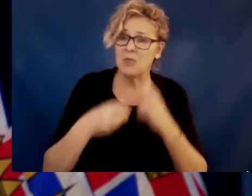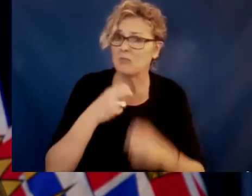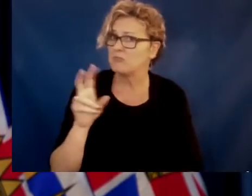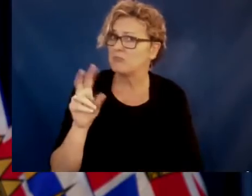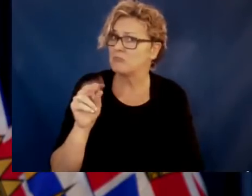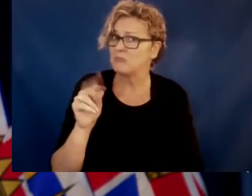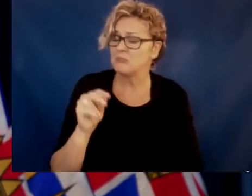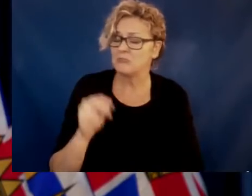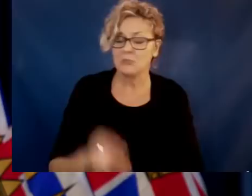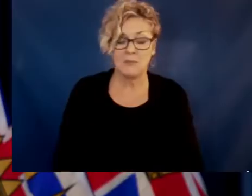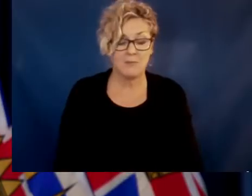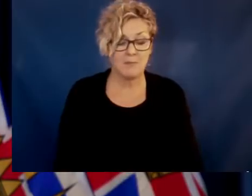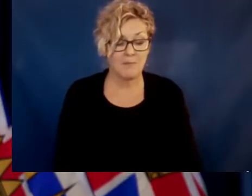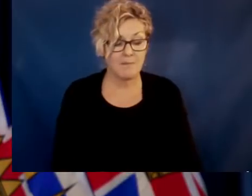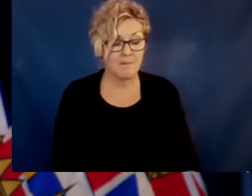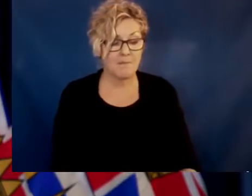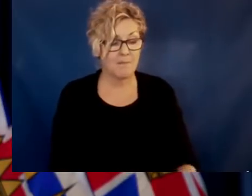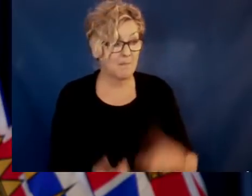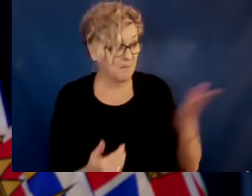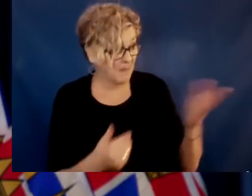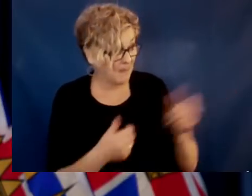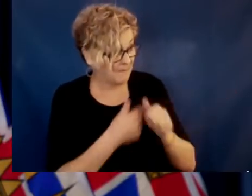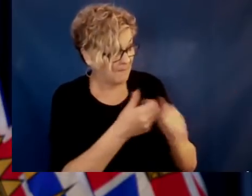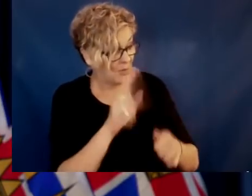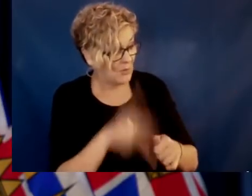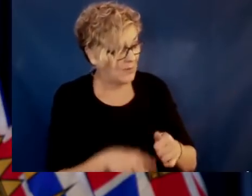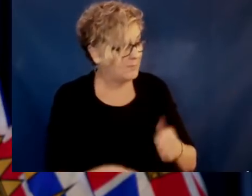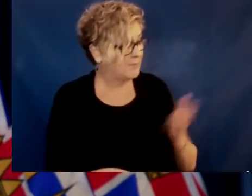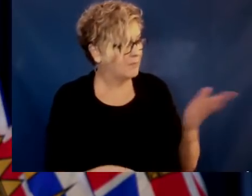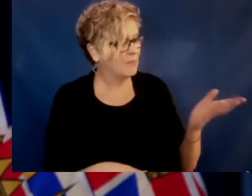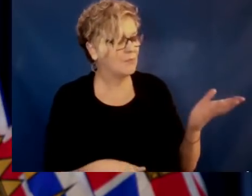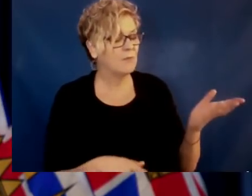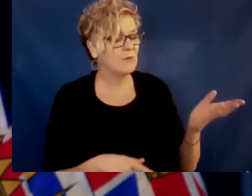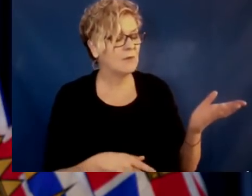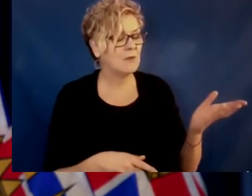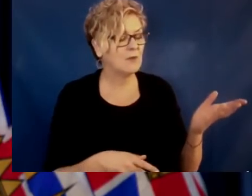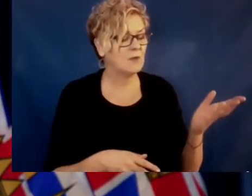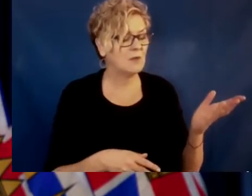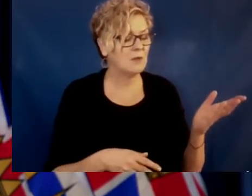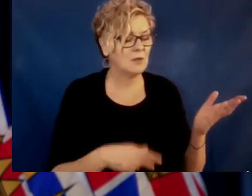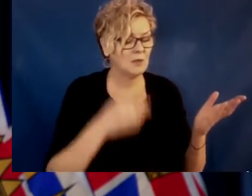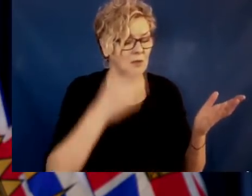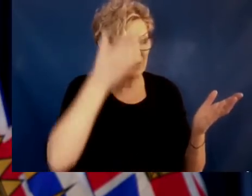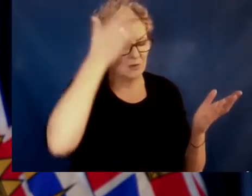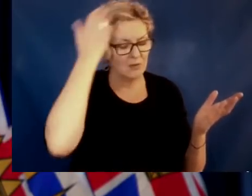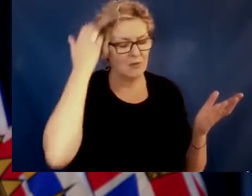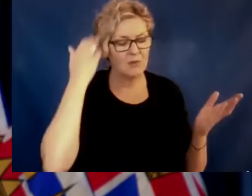we had a family that was -- an elementary student pending a test test. Meanwhile their older